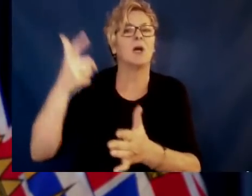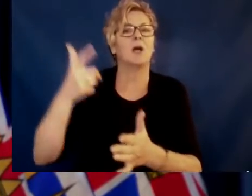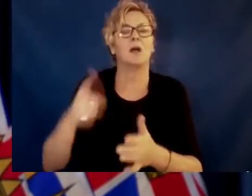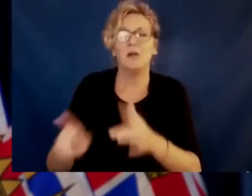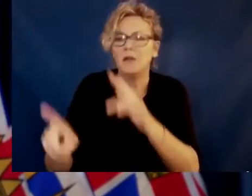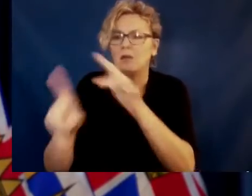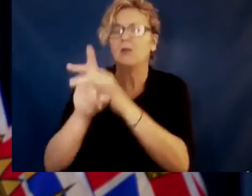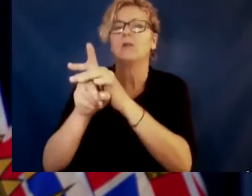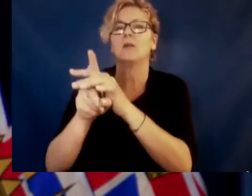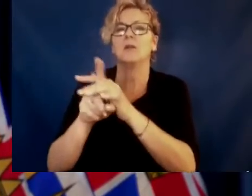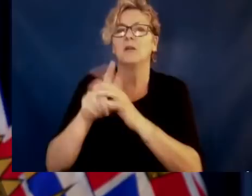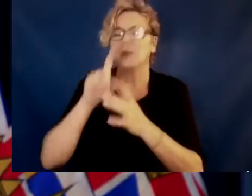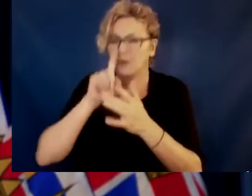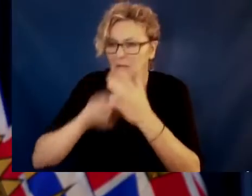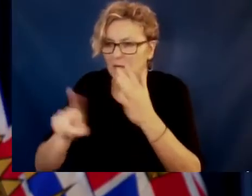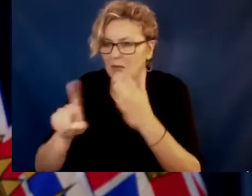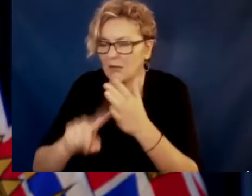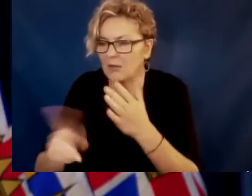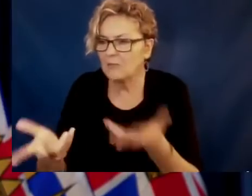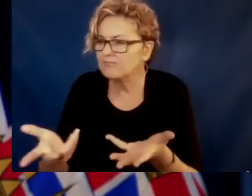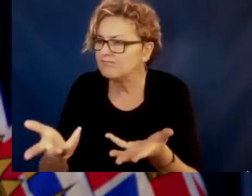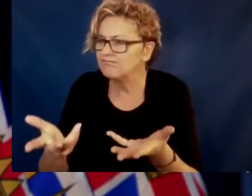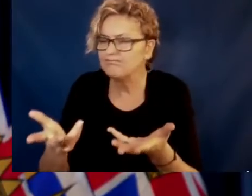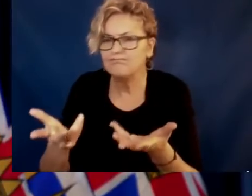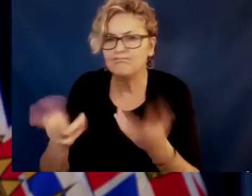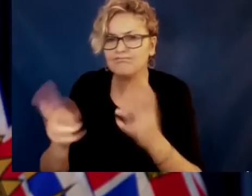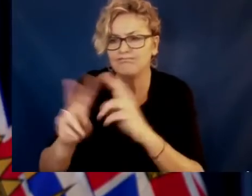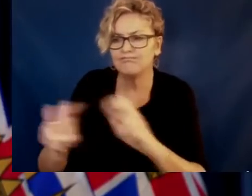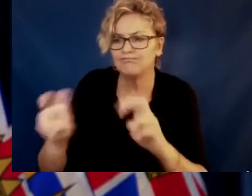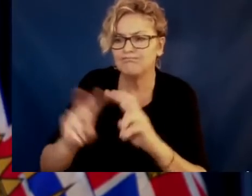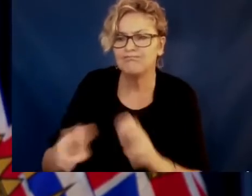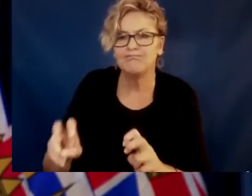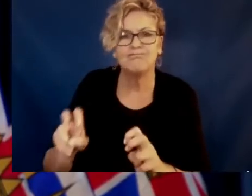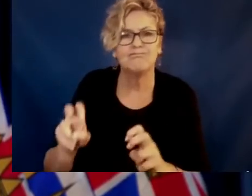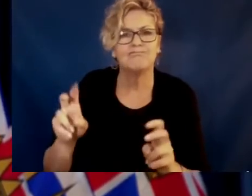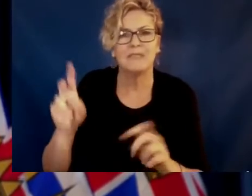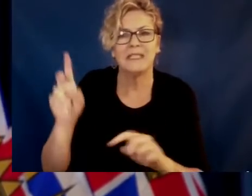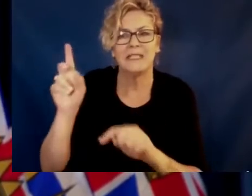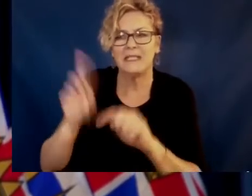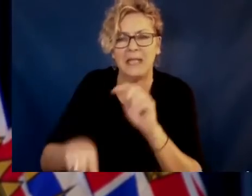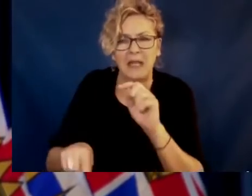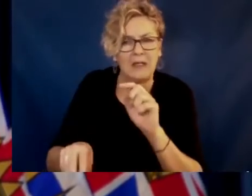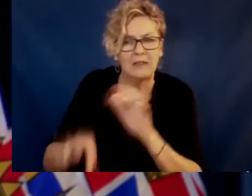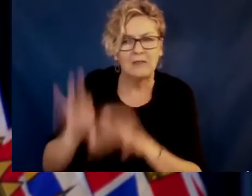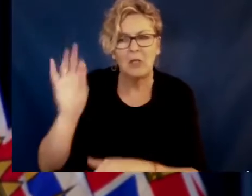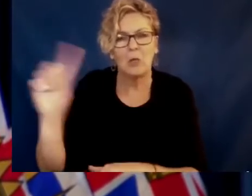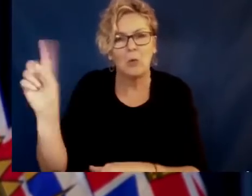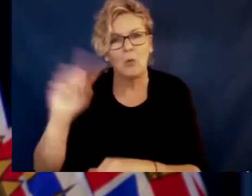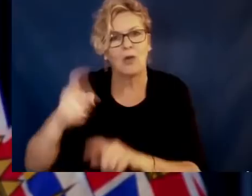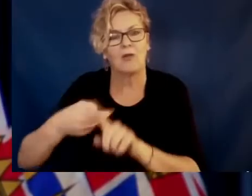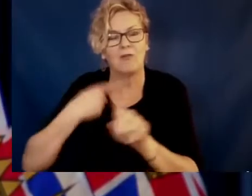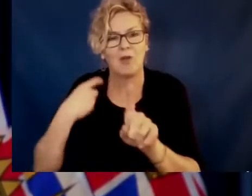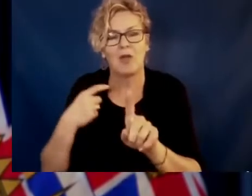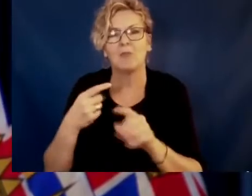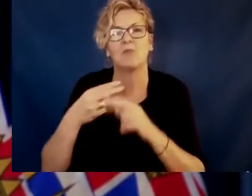But we know there are conditions that make those spreads more likely. We've heard them